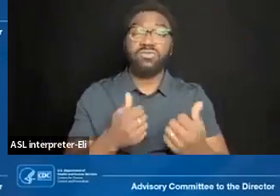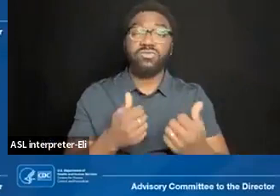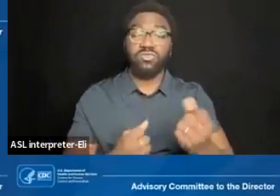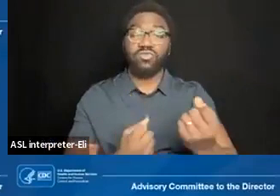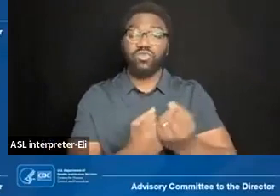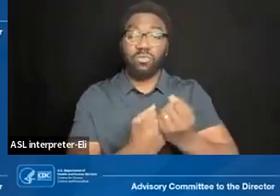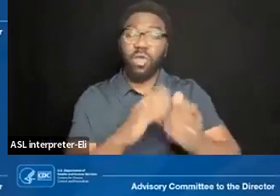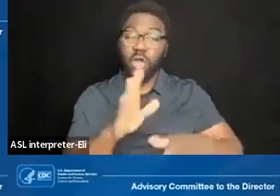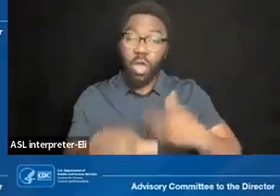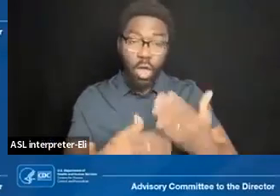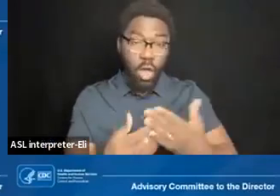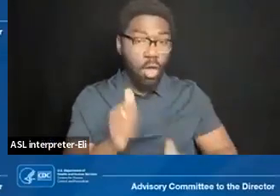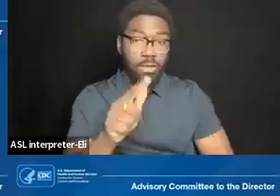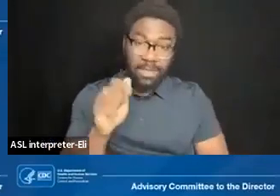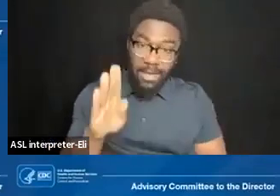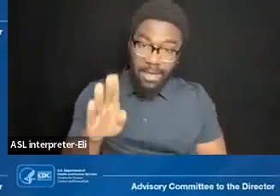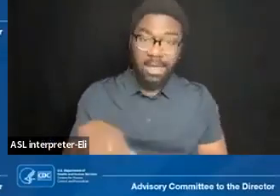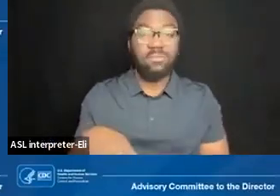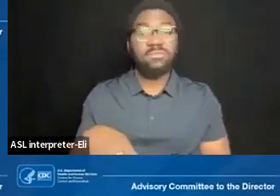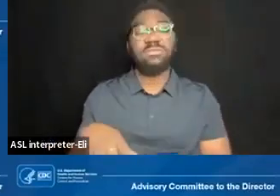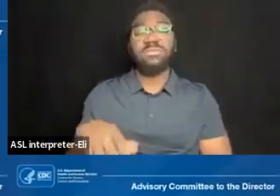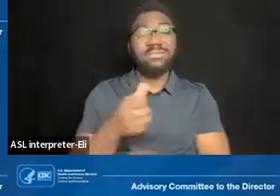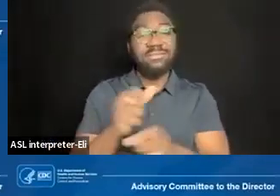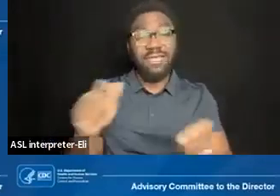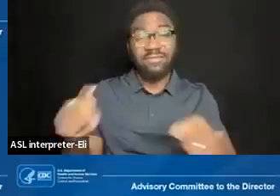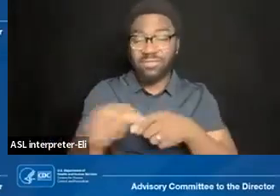regulatory oversight, safety training, as well as support